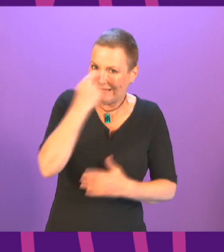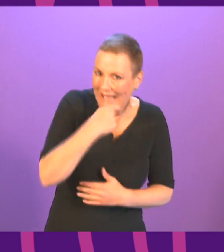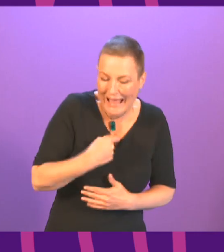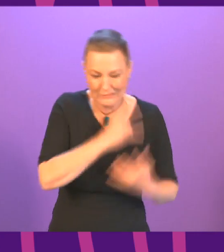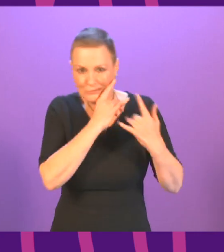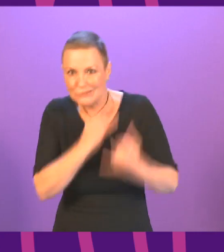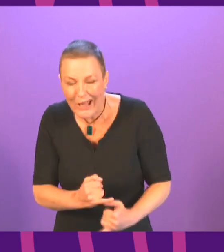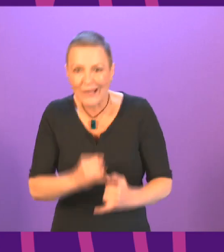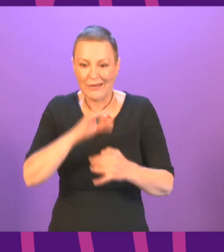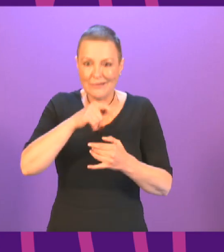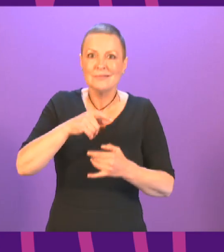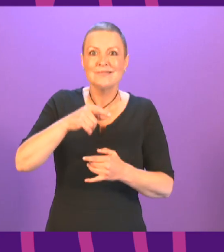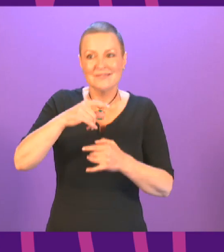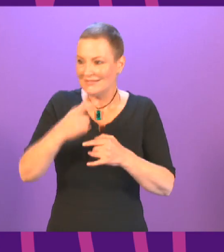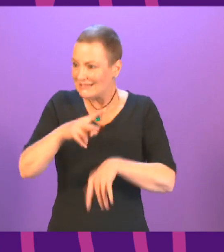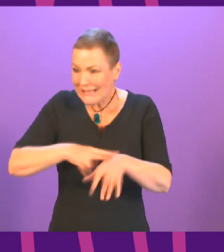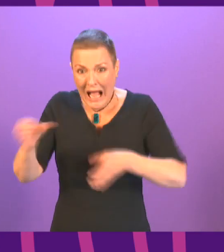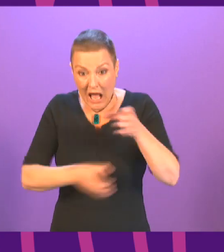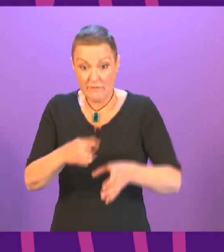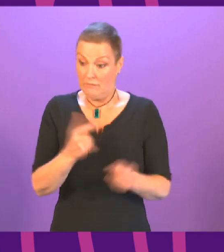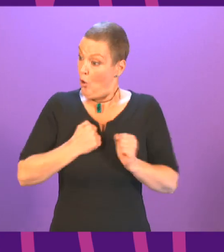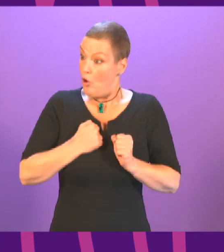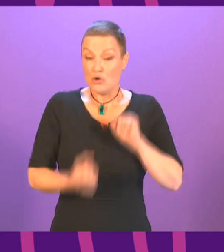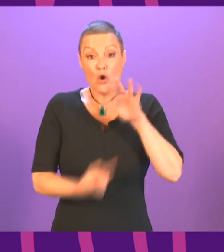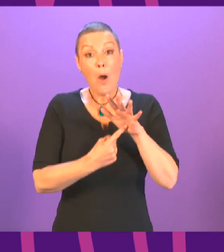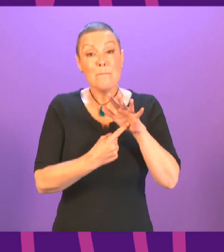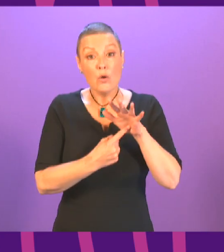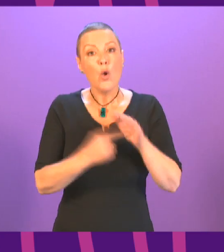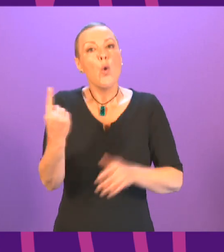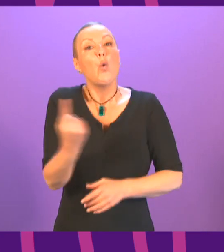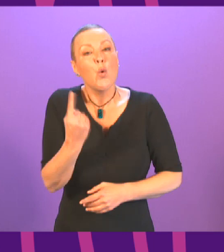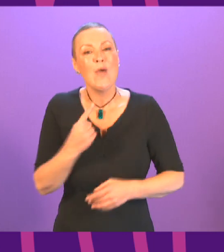As we have previously set out, the top priority for our testing capacity right now is people